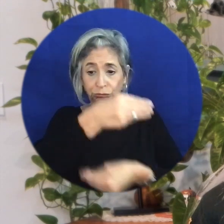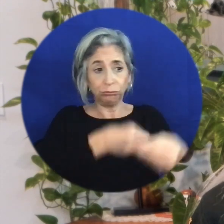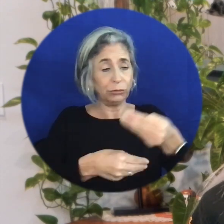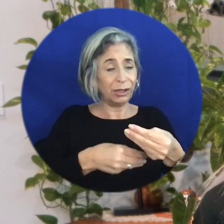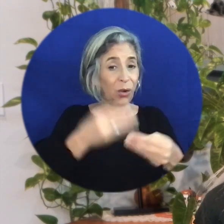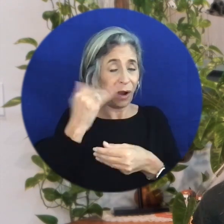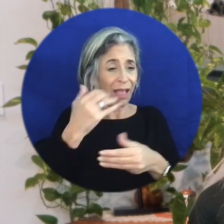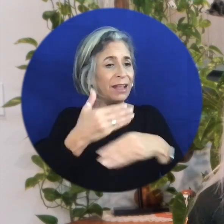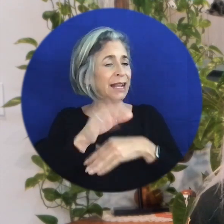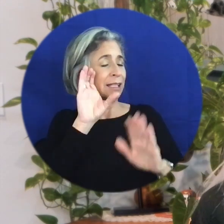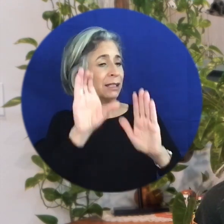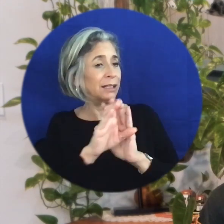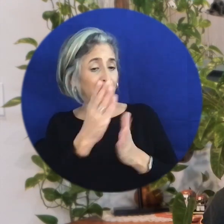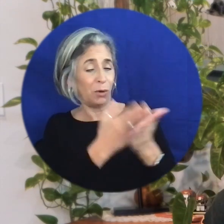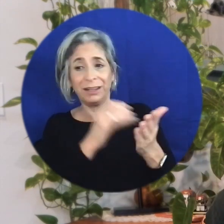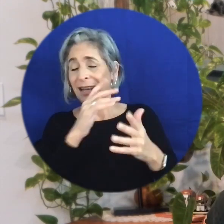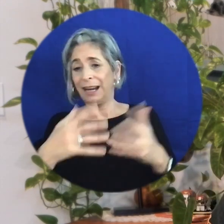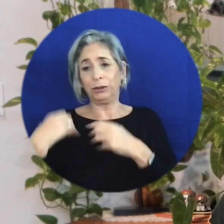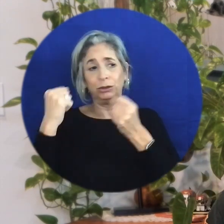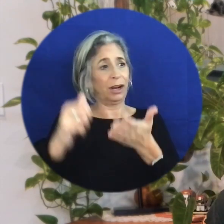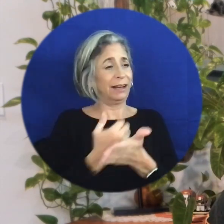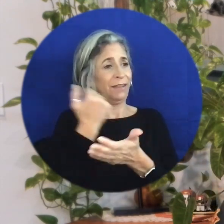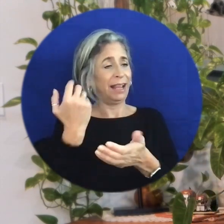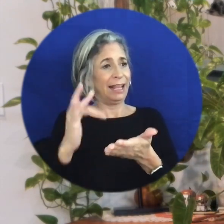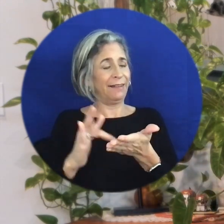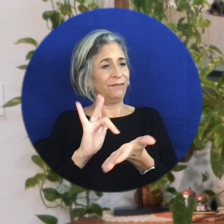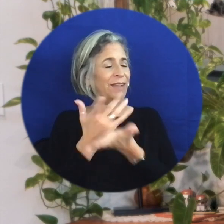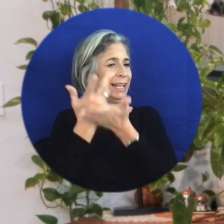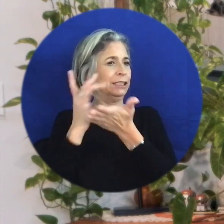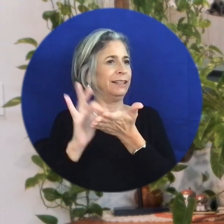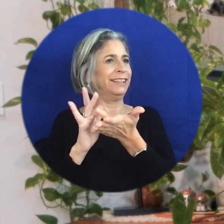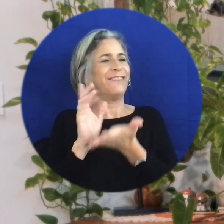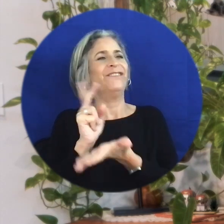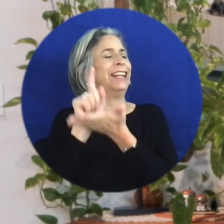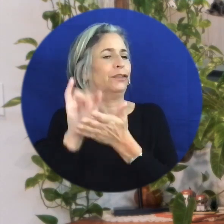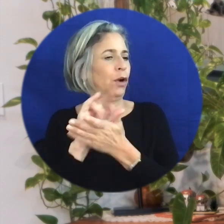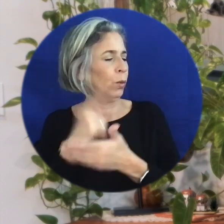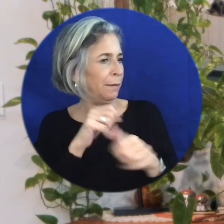At the time, we weren't compelled to swap this out because the Next Image component didn't have a strong advantage over the one we built.